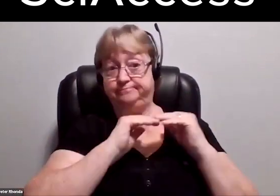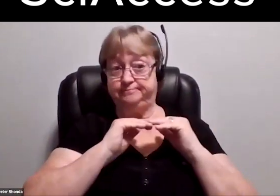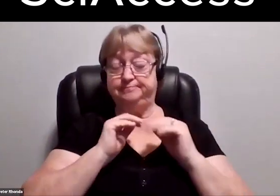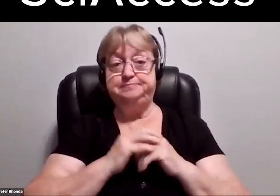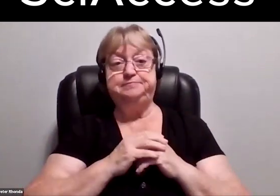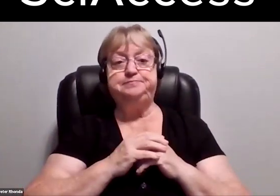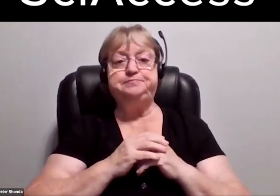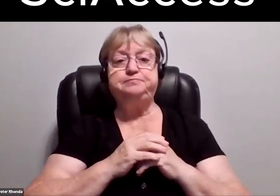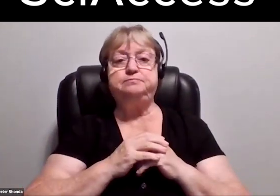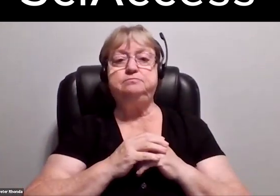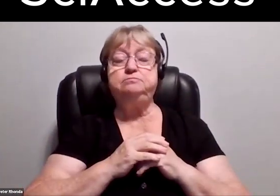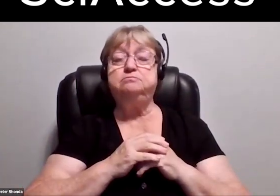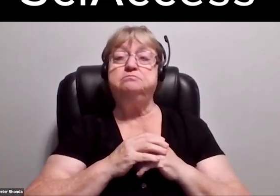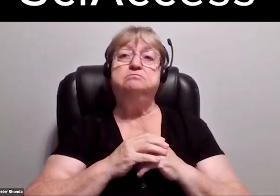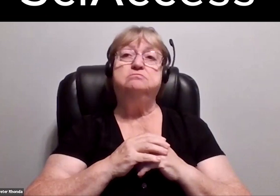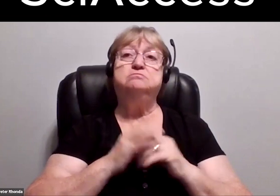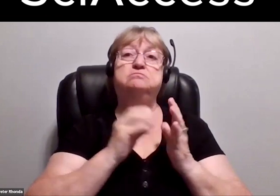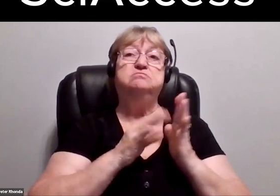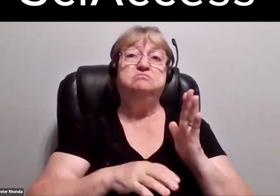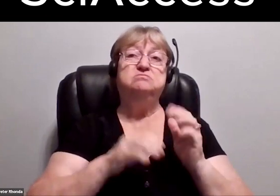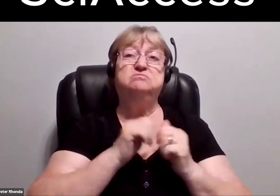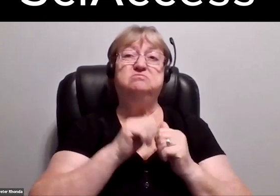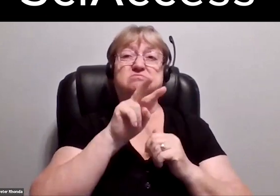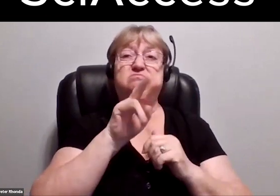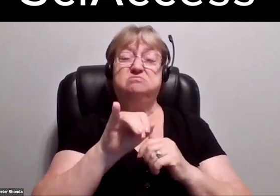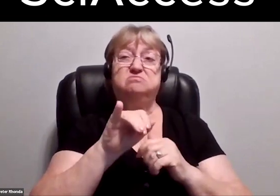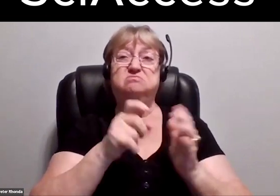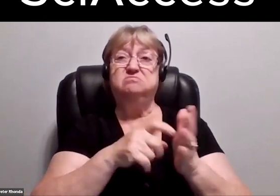Students with VI will often require other accommodations.